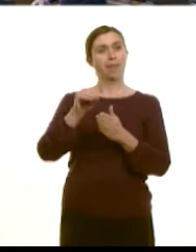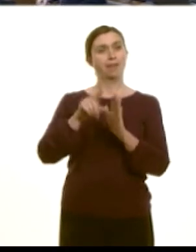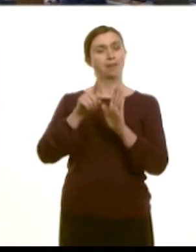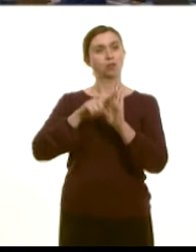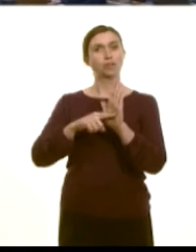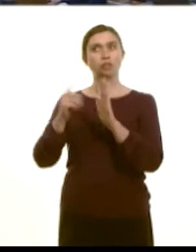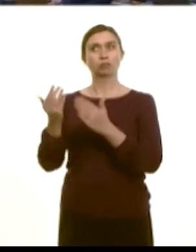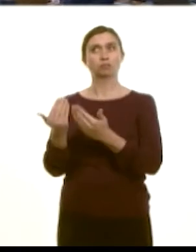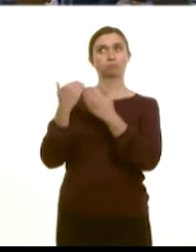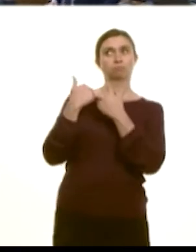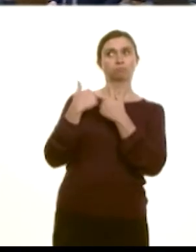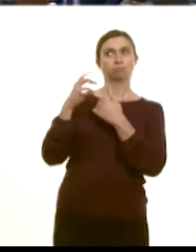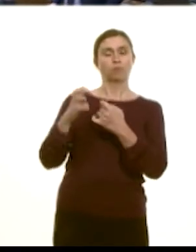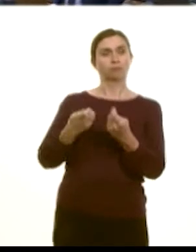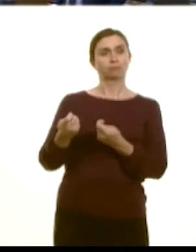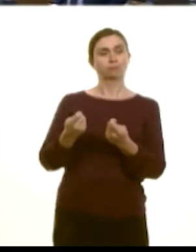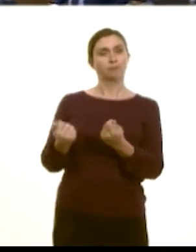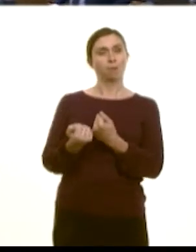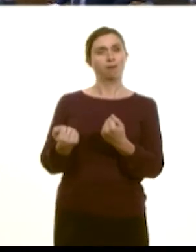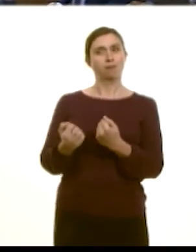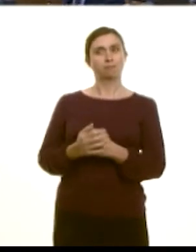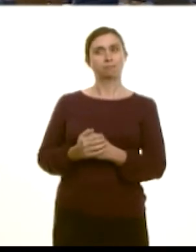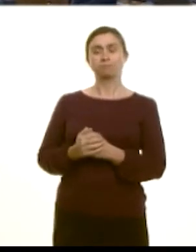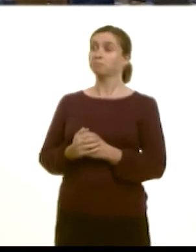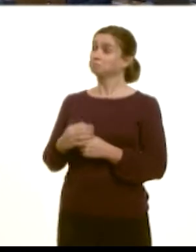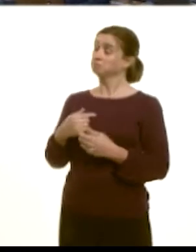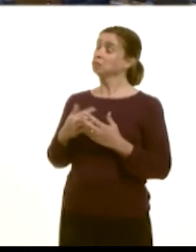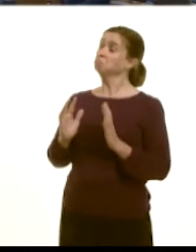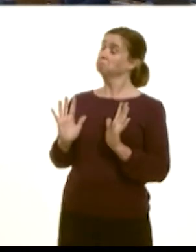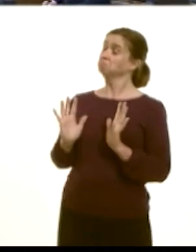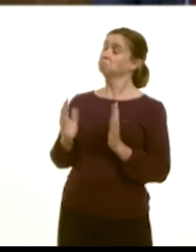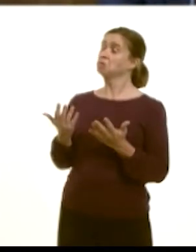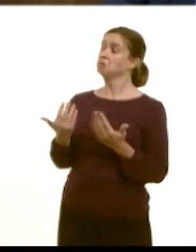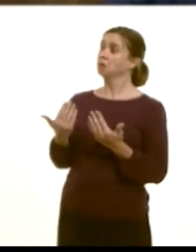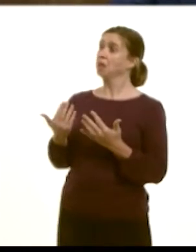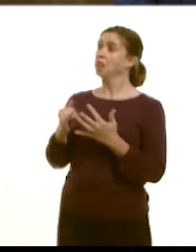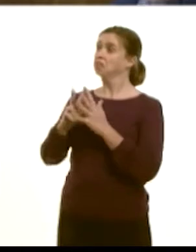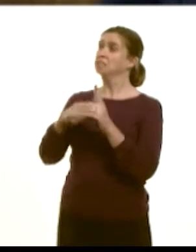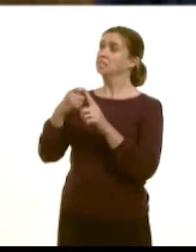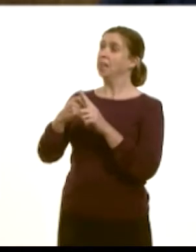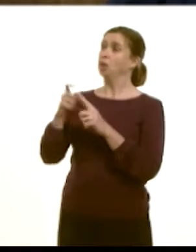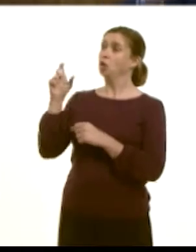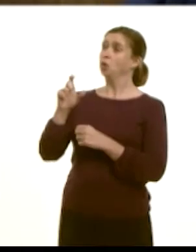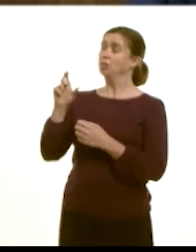OAQ(4)1927(FM) Carwyn Jones: I broadly welcome the recommendation of the Silk commission to devolve powers over teachersí pay and conditions.